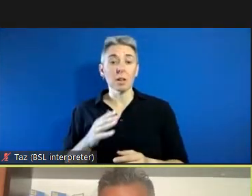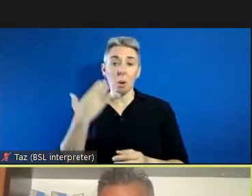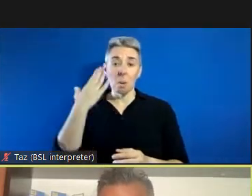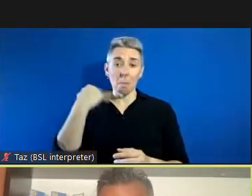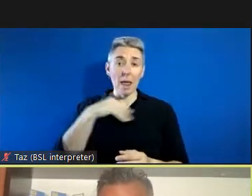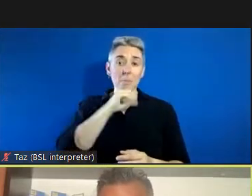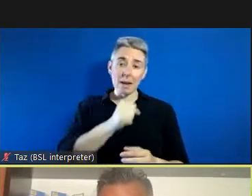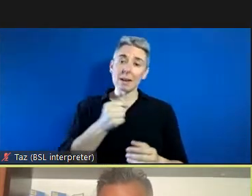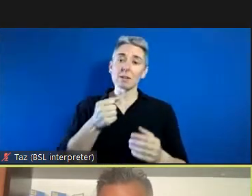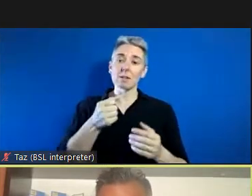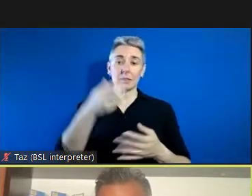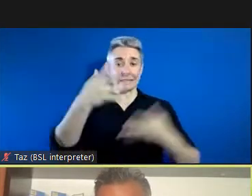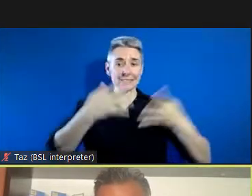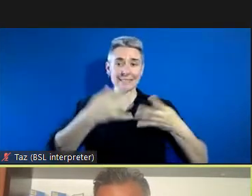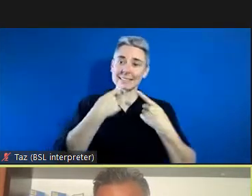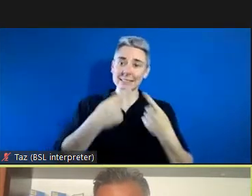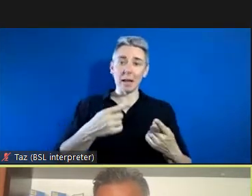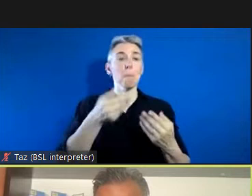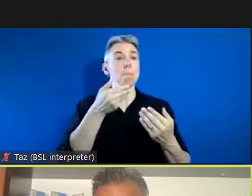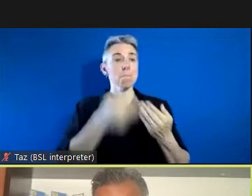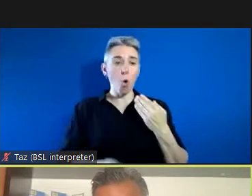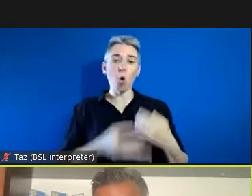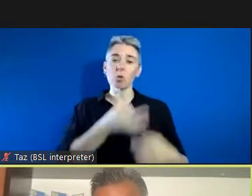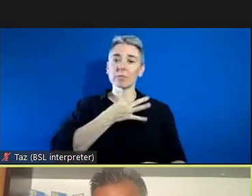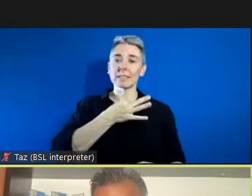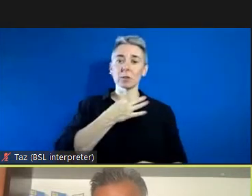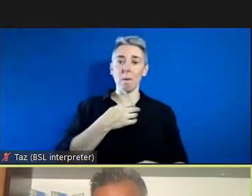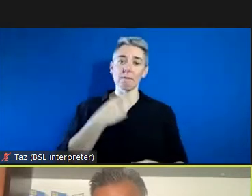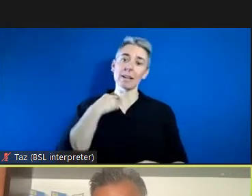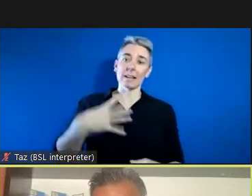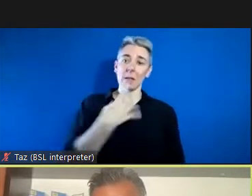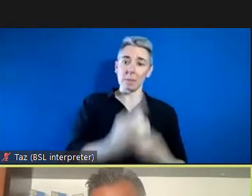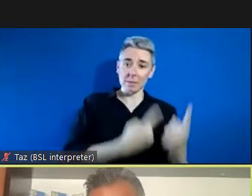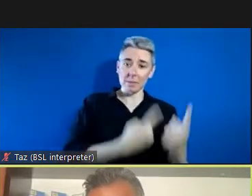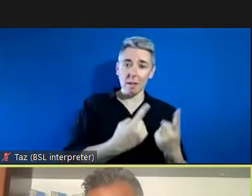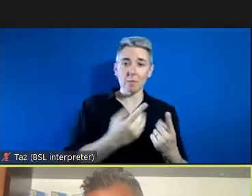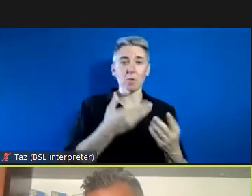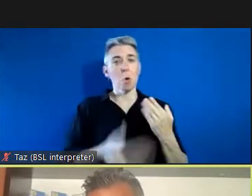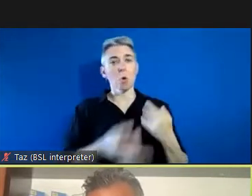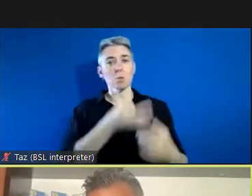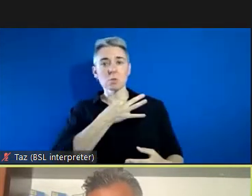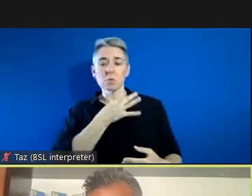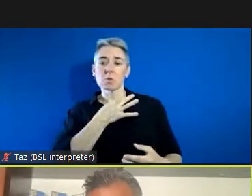group in this country. And they're more likely to face long term mental health custodial sentences.